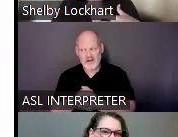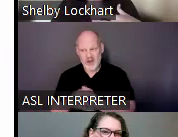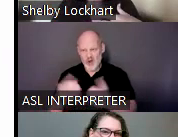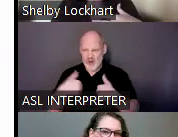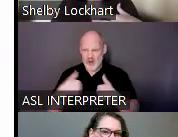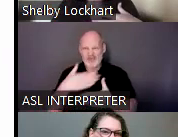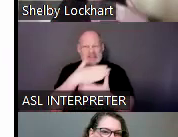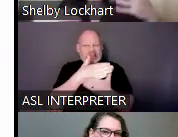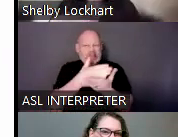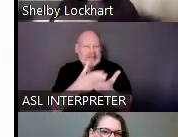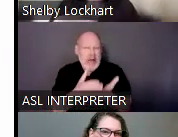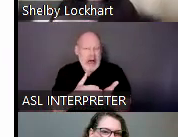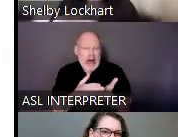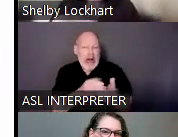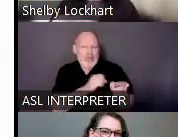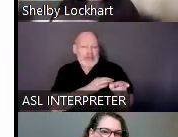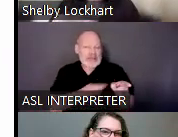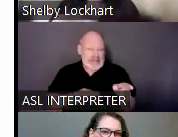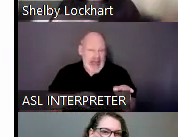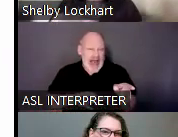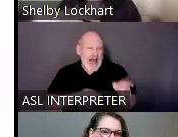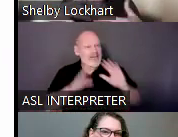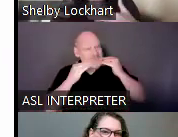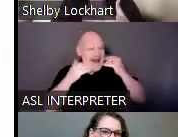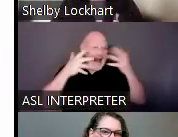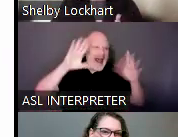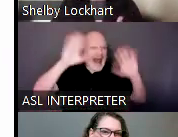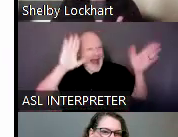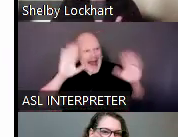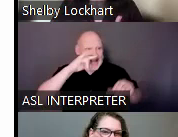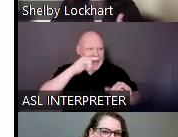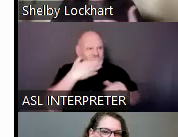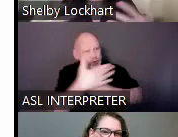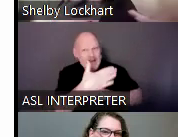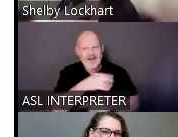greet kids at the door and some don't? You know, some really create this culture of belonging,